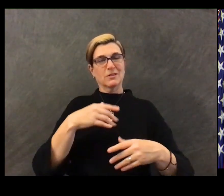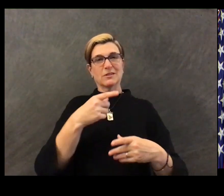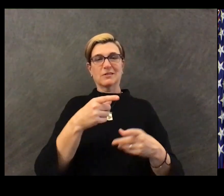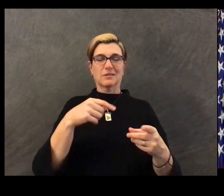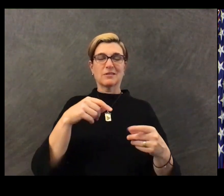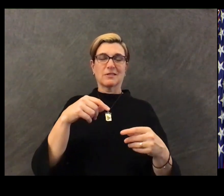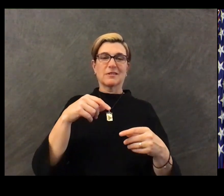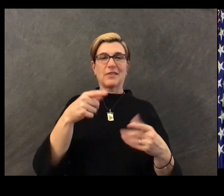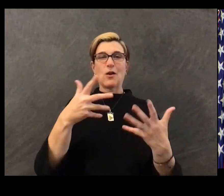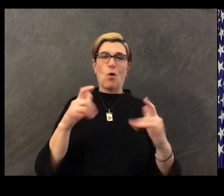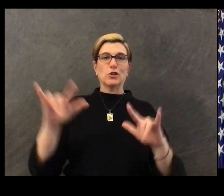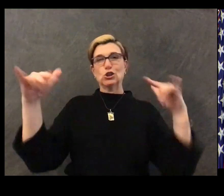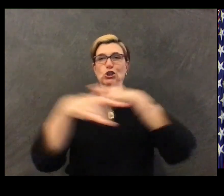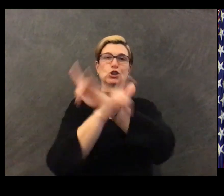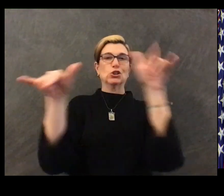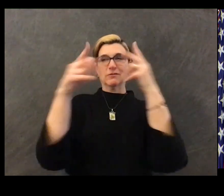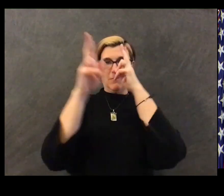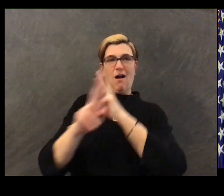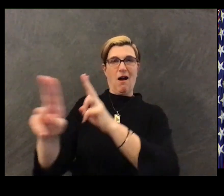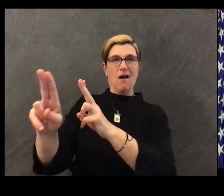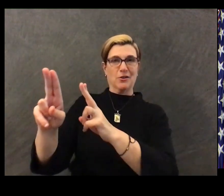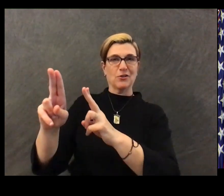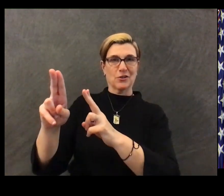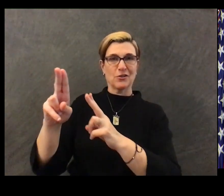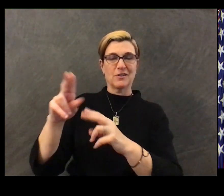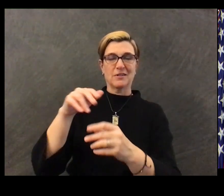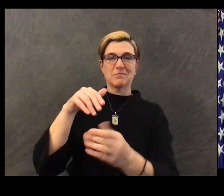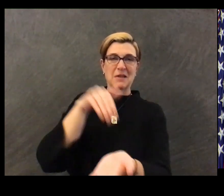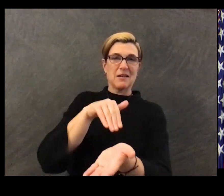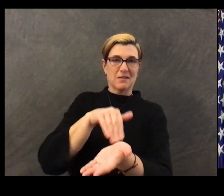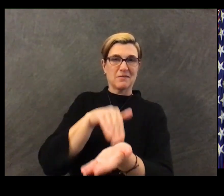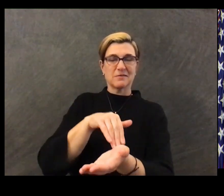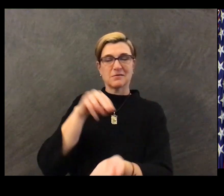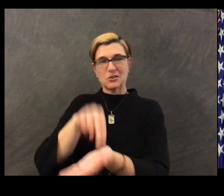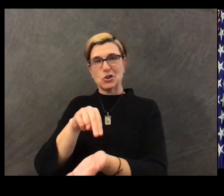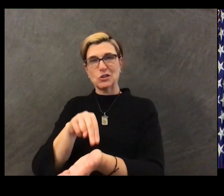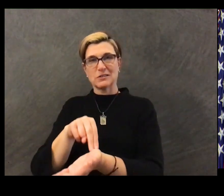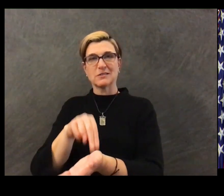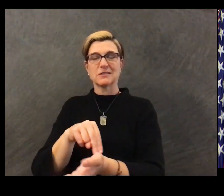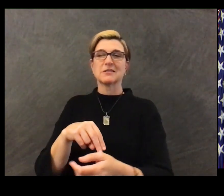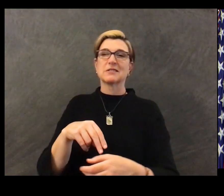military members in a time of war are fiercely running toward the fight she's